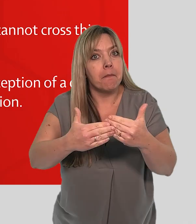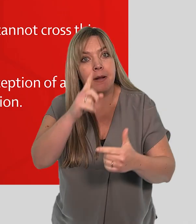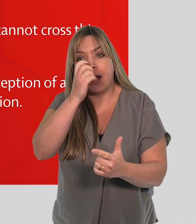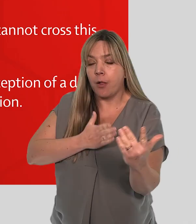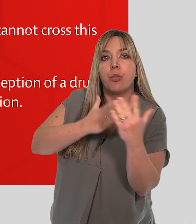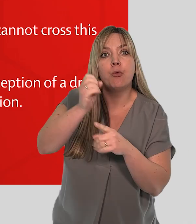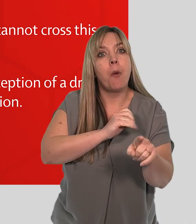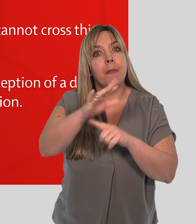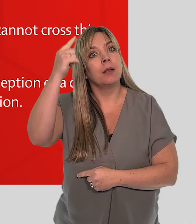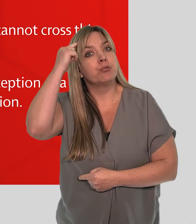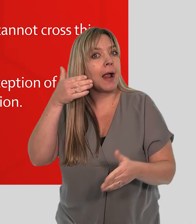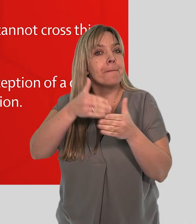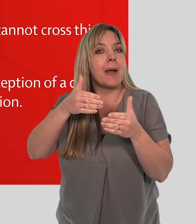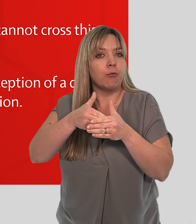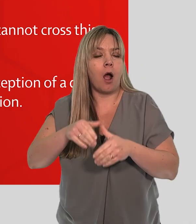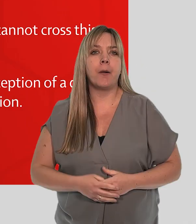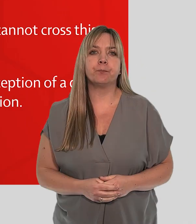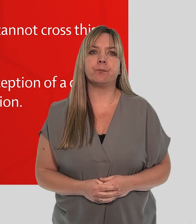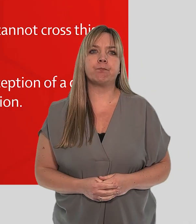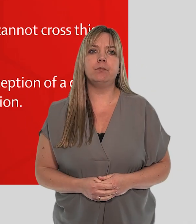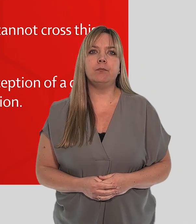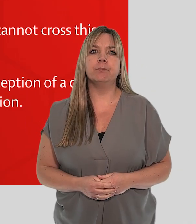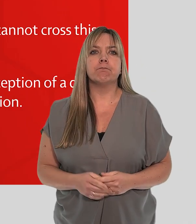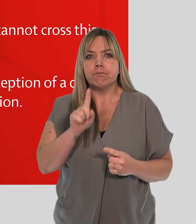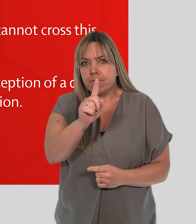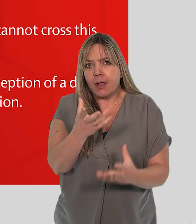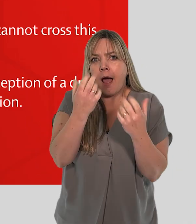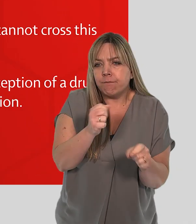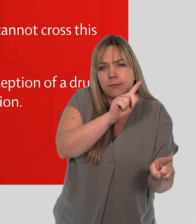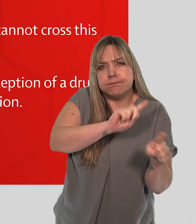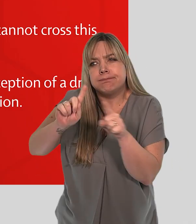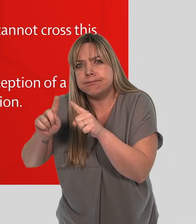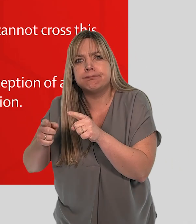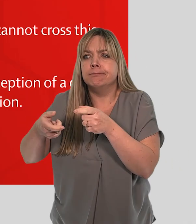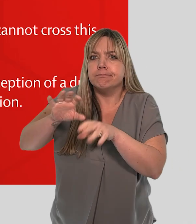that has actually been designed to cross the blood-brain barrier.